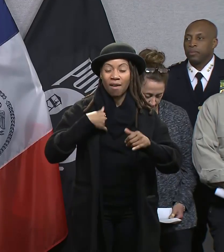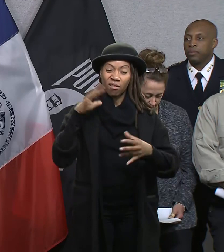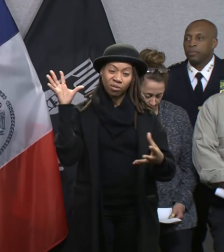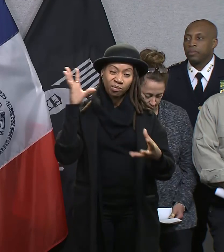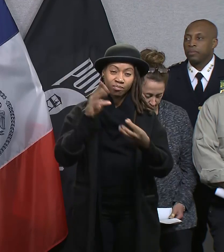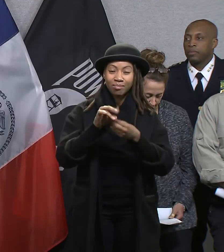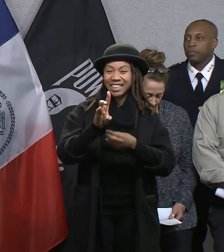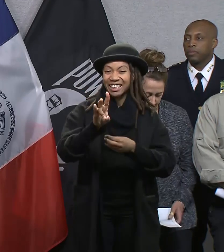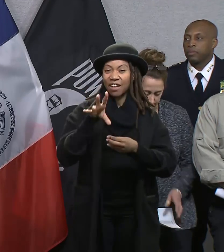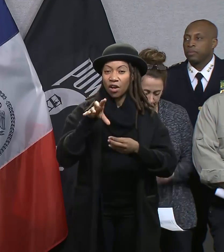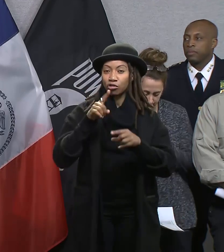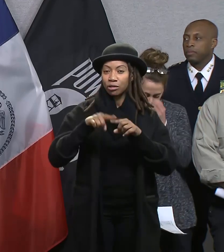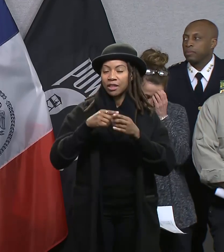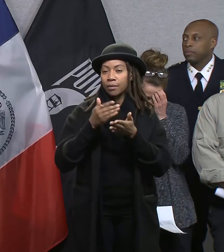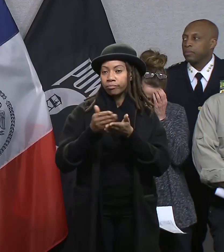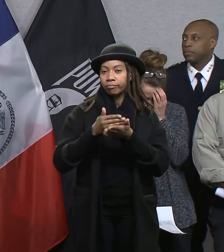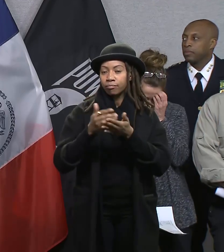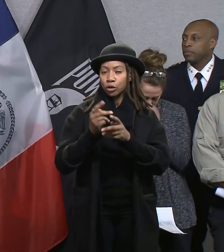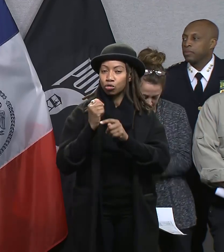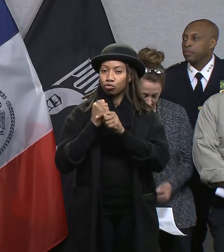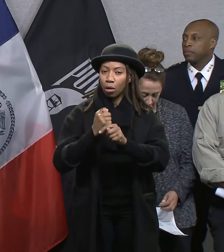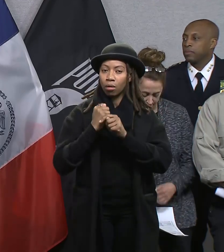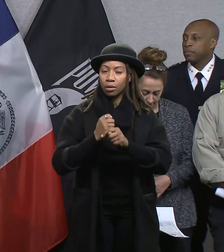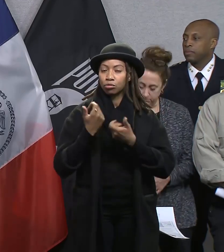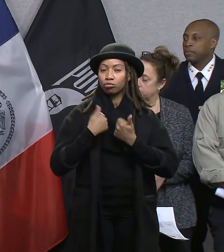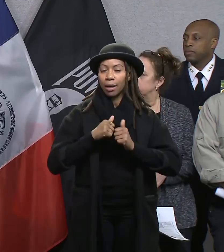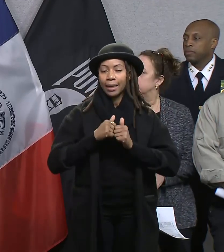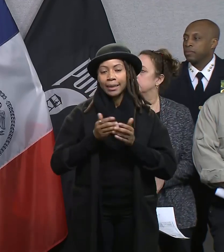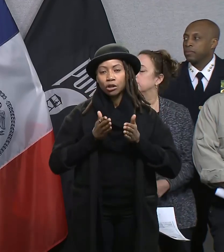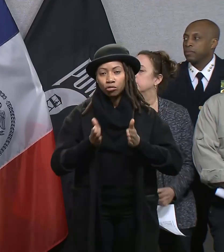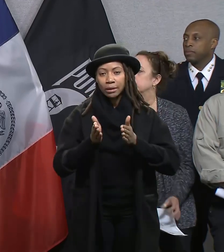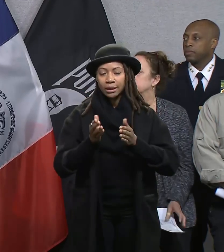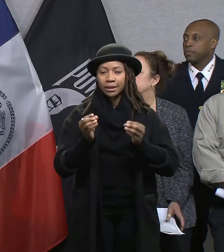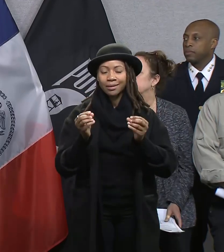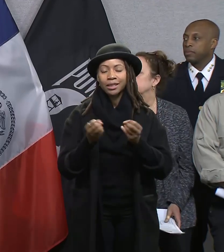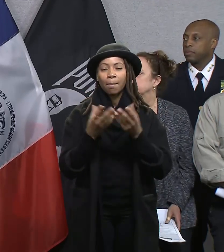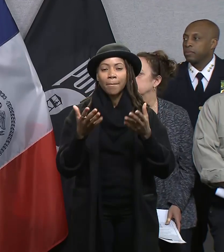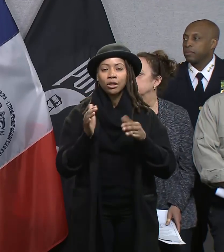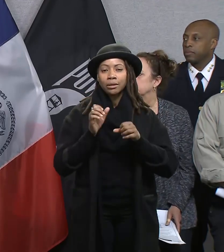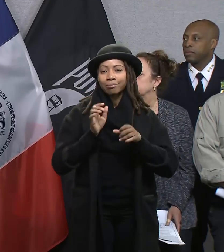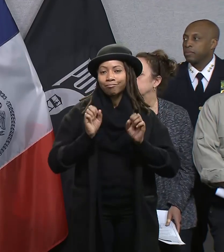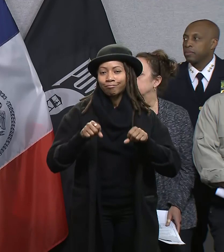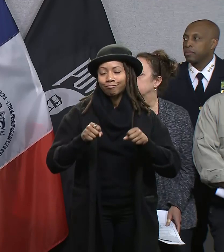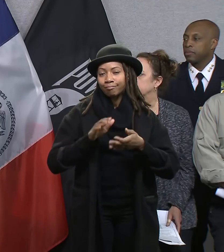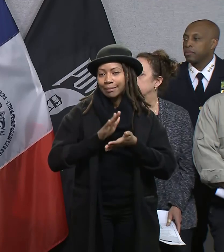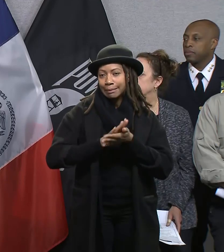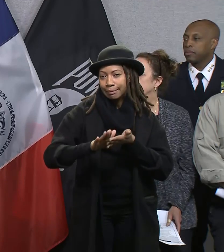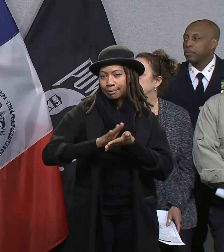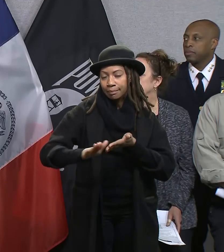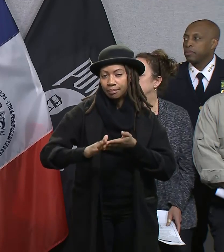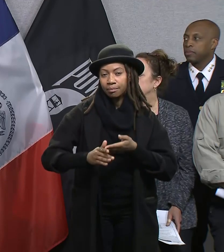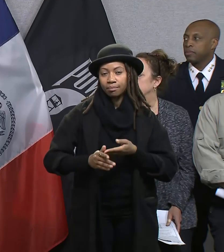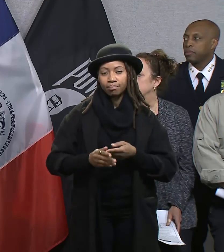HAVE NOT GONE INTO ACTION BECAUSE THERE IS TOO LITTLE ACCUMULATION. WE HAVE 700 SOLD